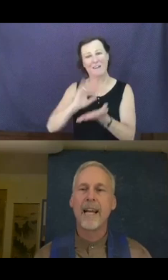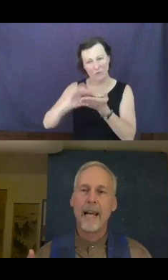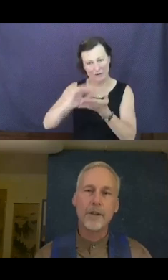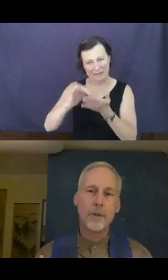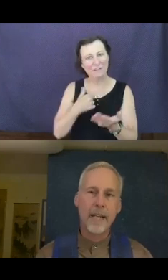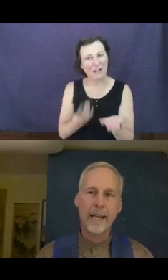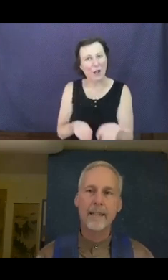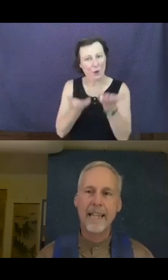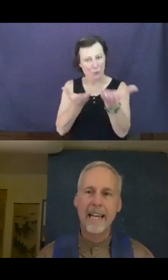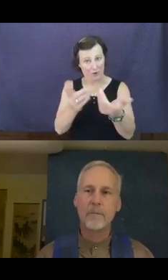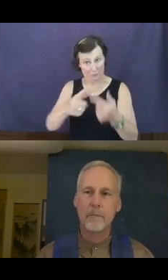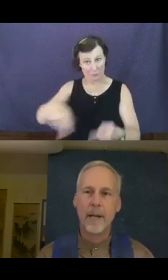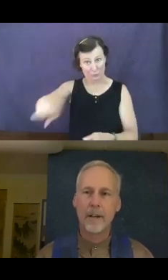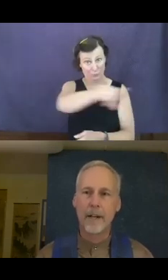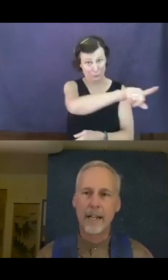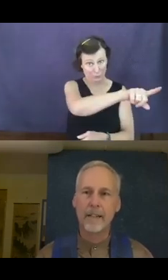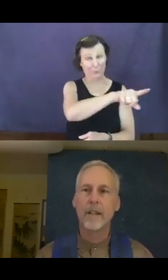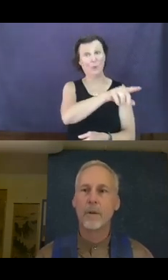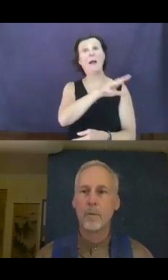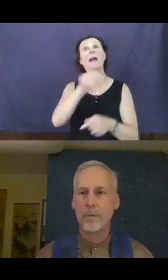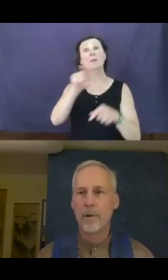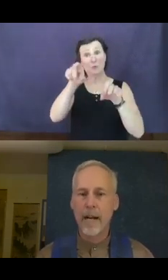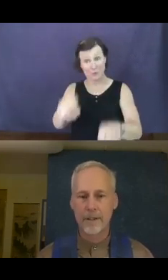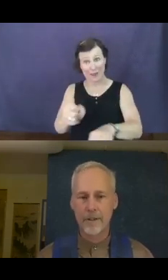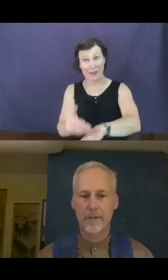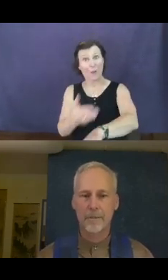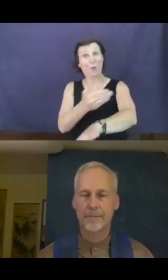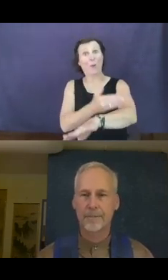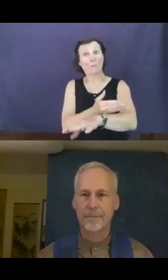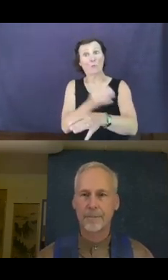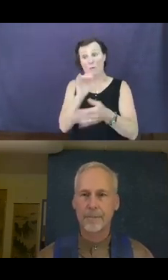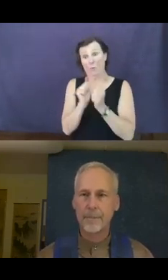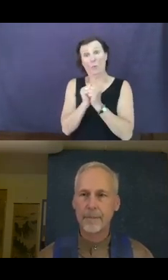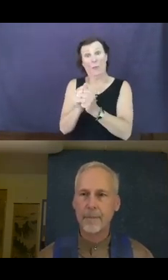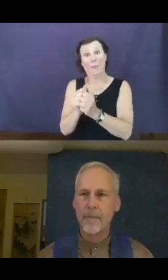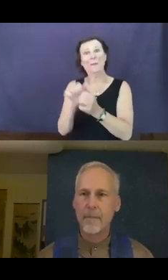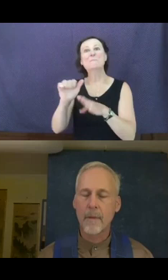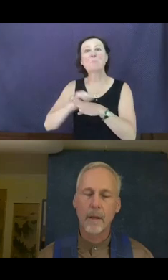And you can get better at it with practice.